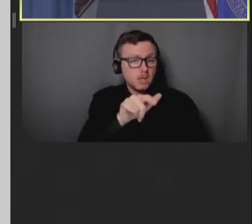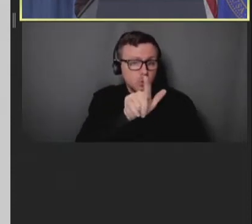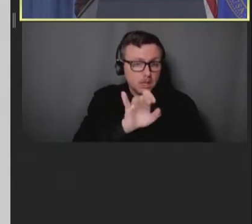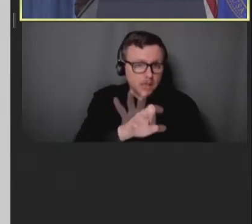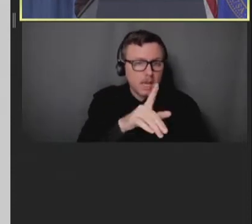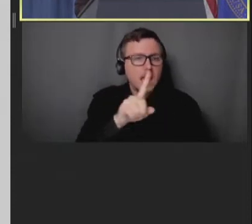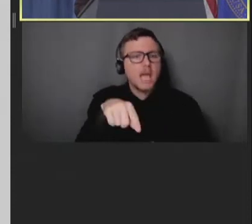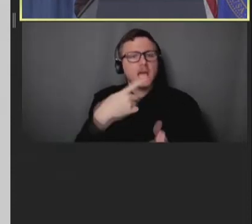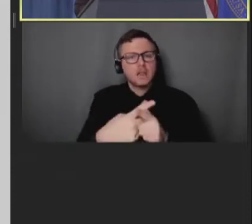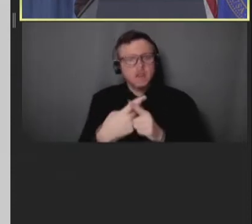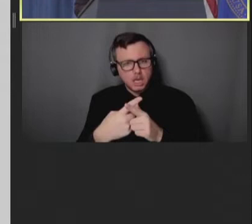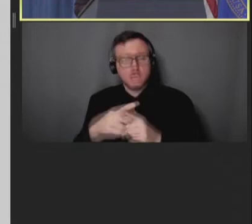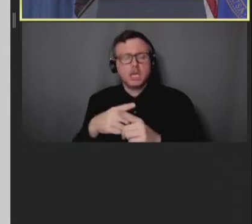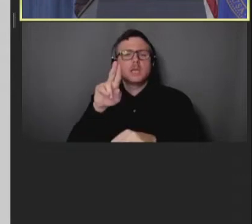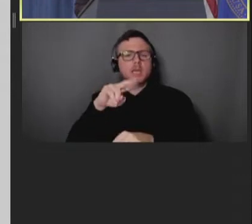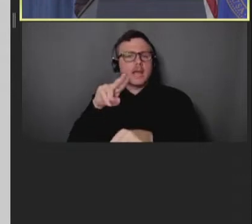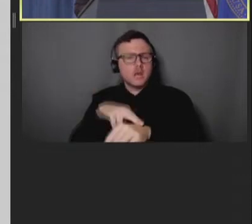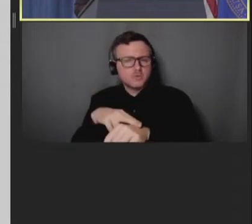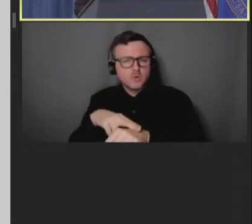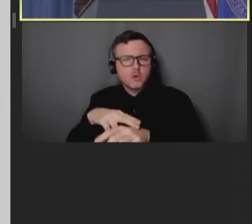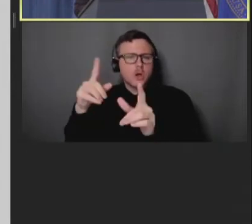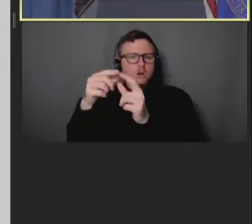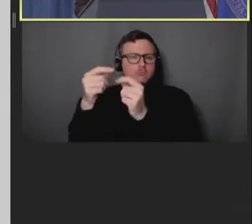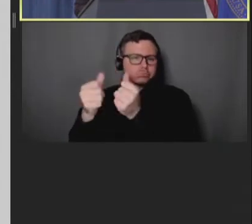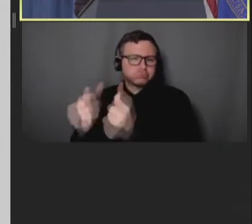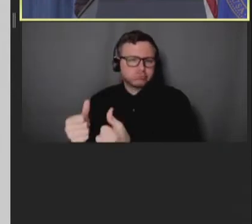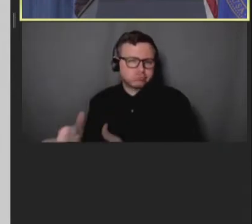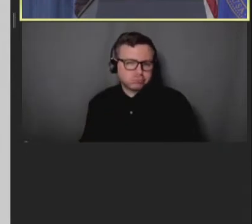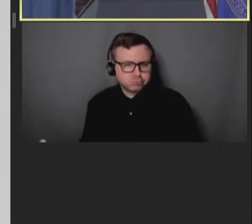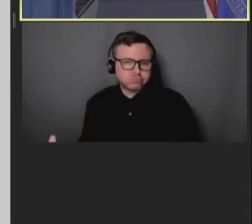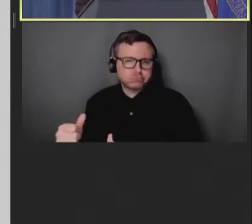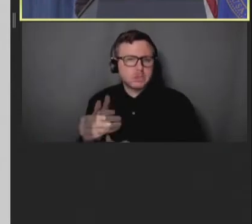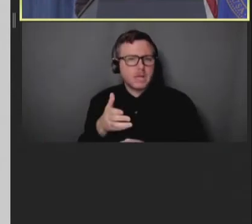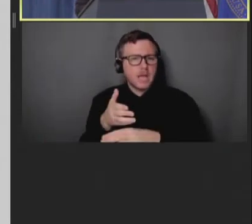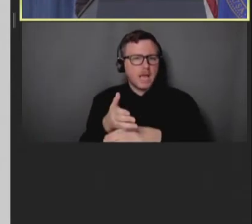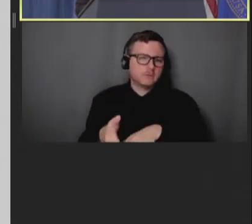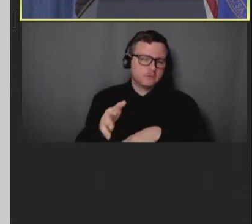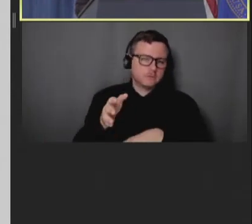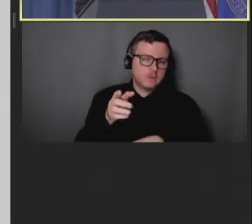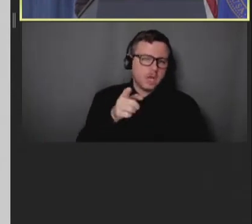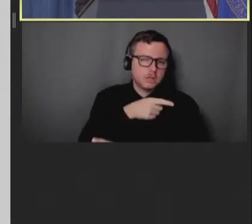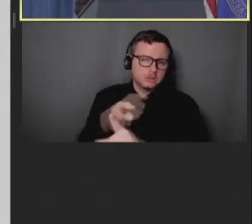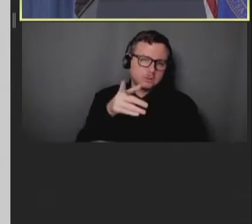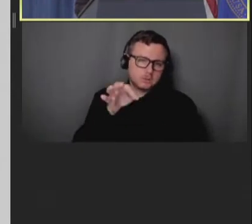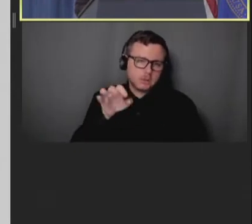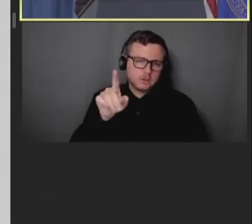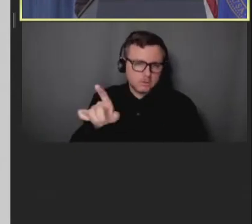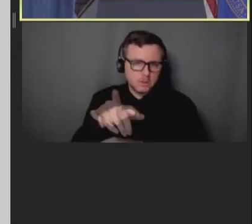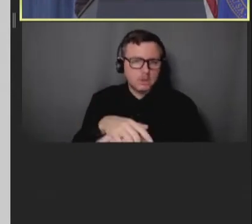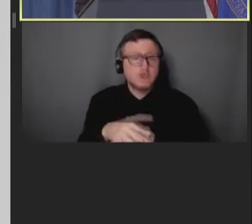I'm reporting the geometric mean fold difference between Omicron and D614G in the numbers below.